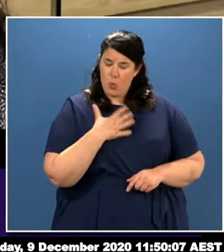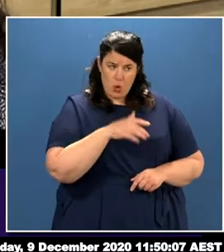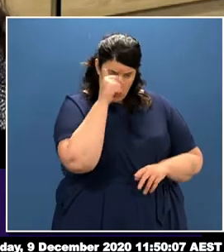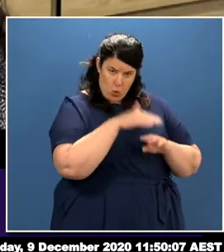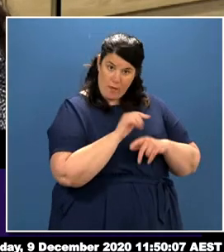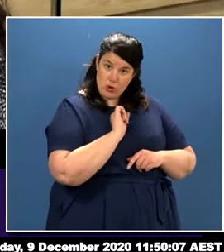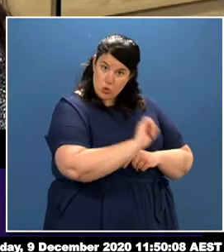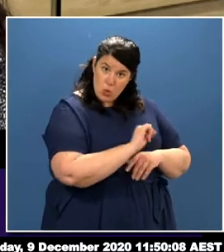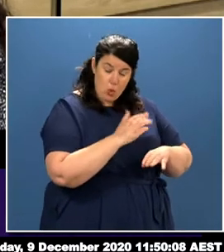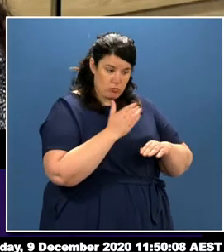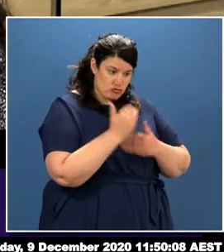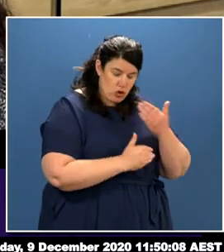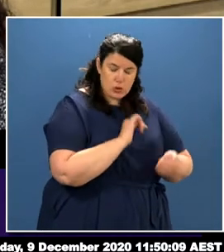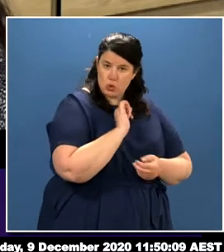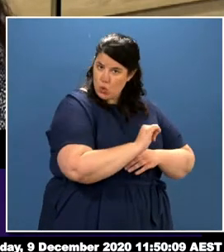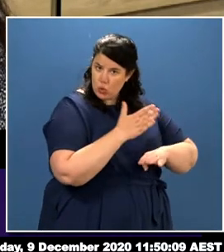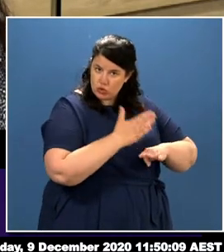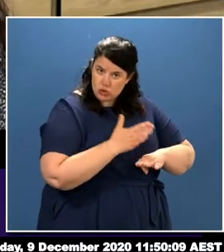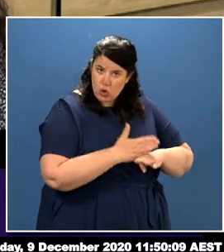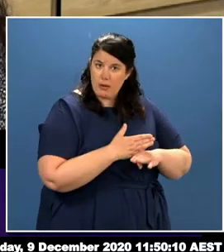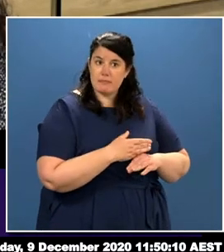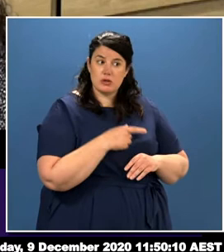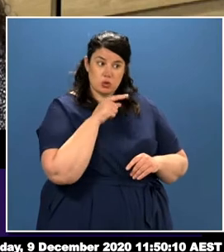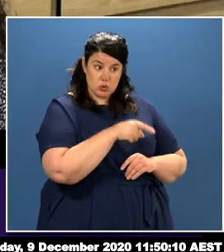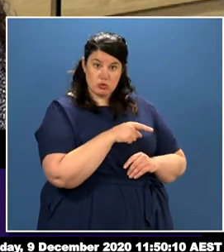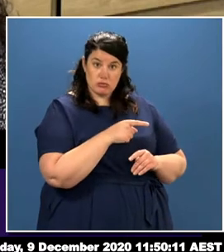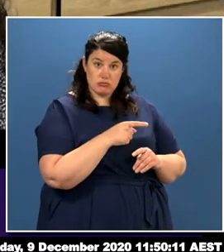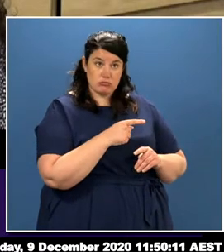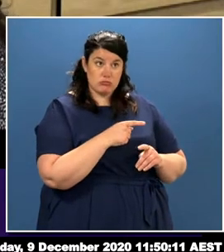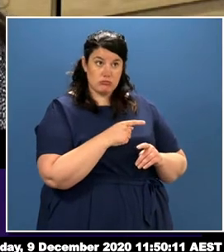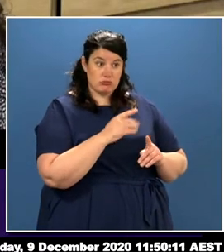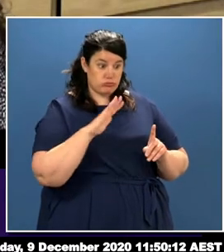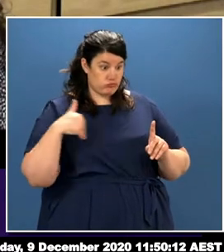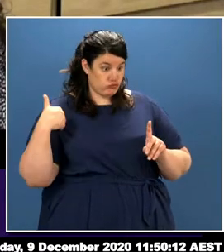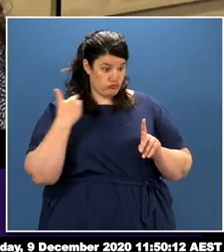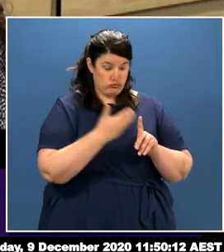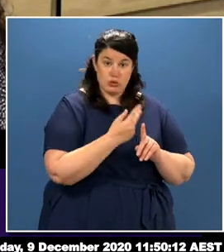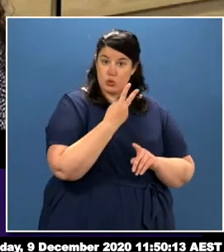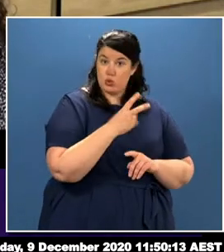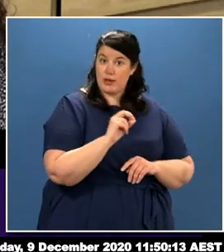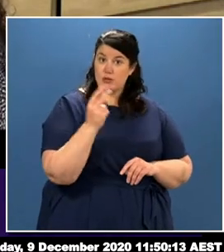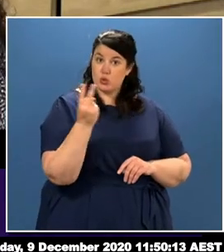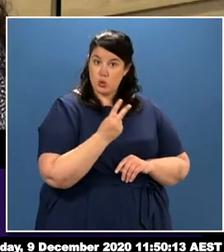So is it that you have historically up until 2012 when you last applied